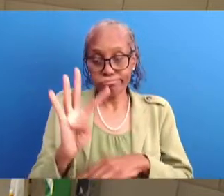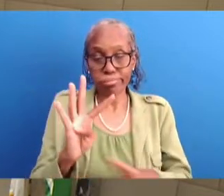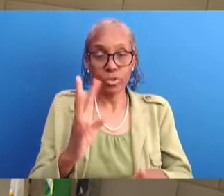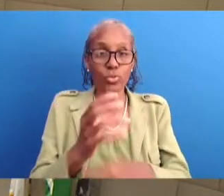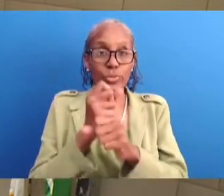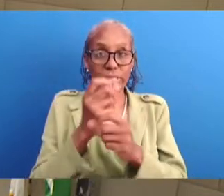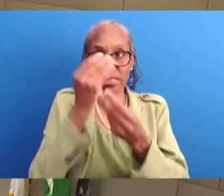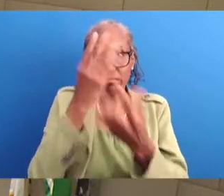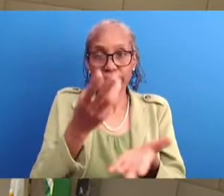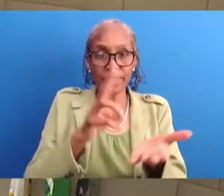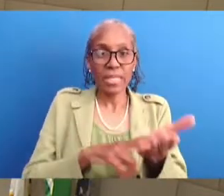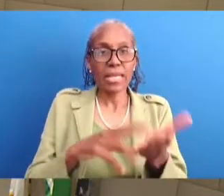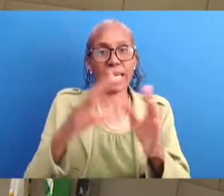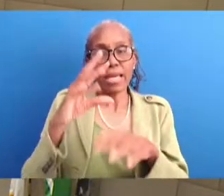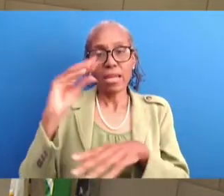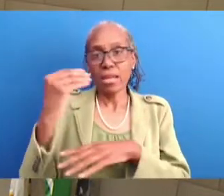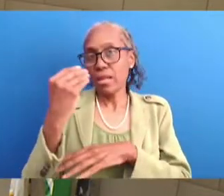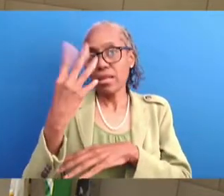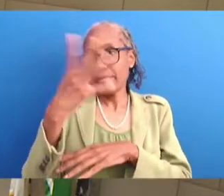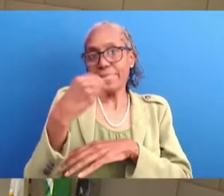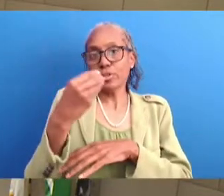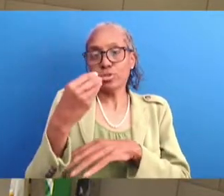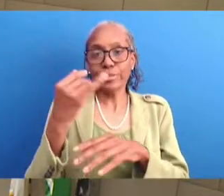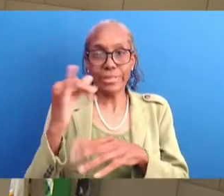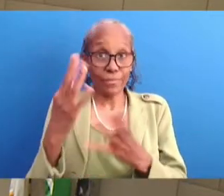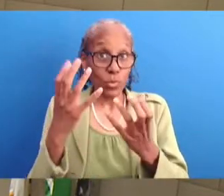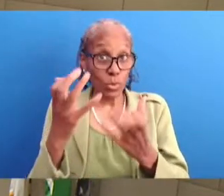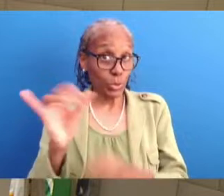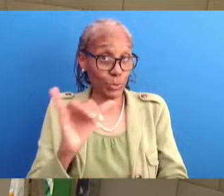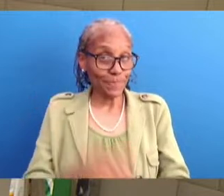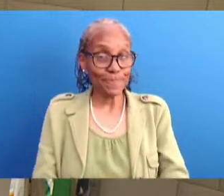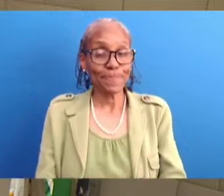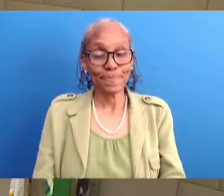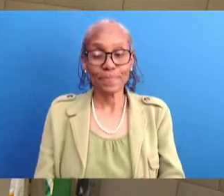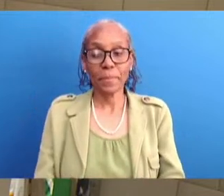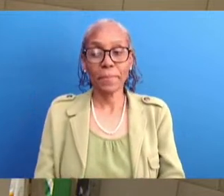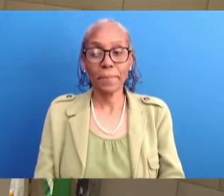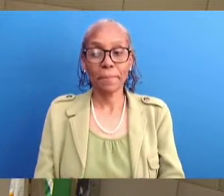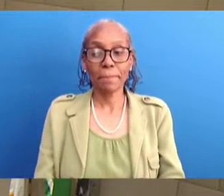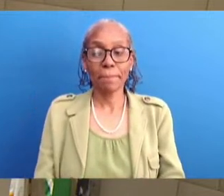LIKE TO COME DOWN AND RECEIVE